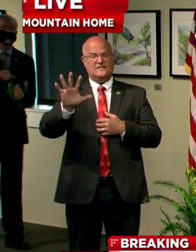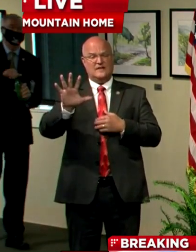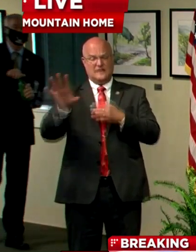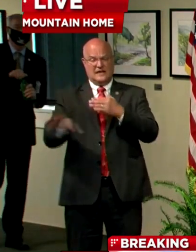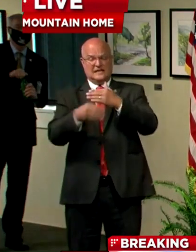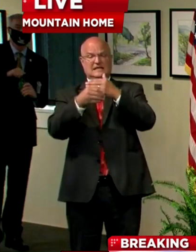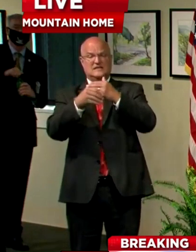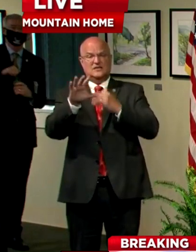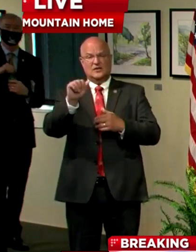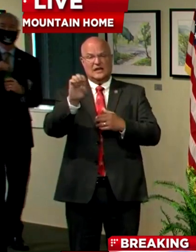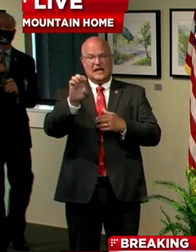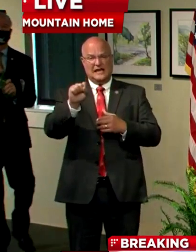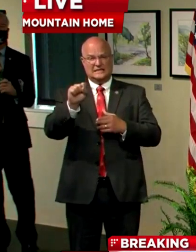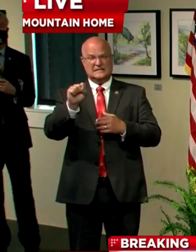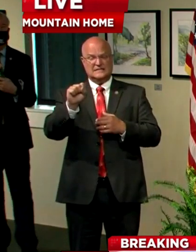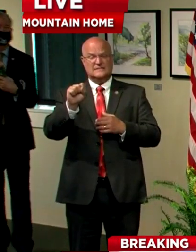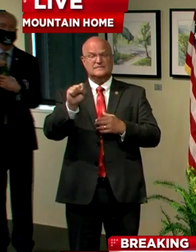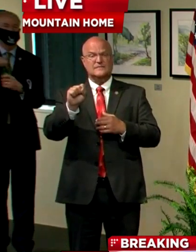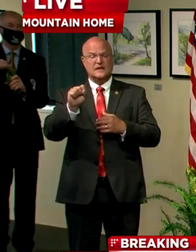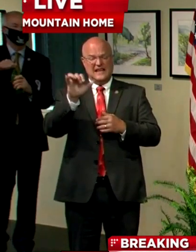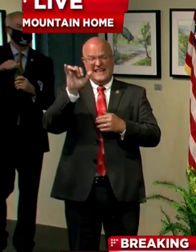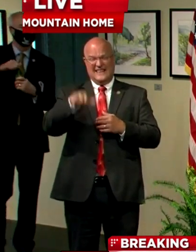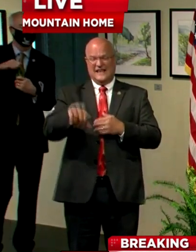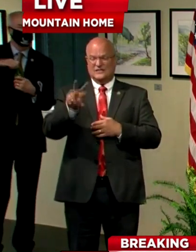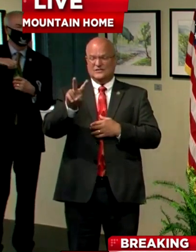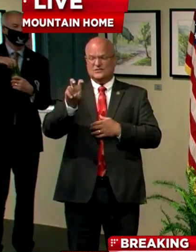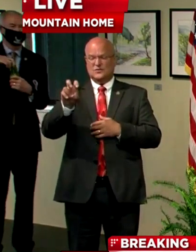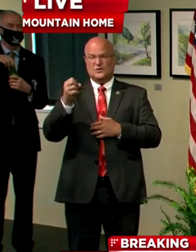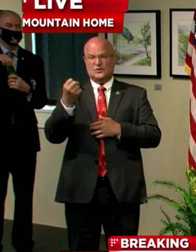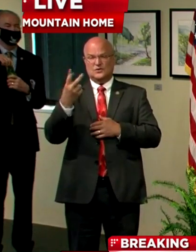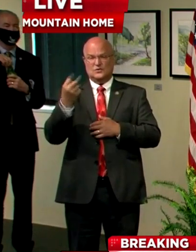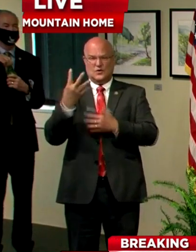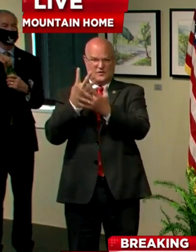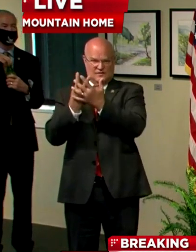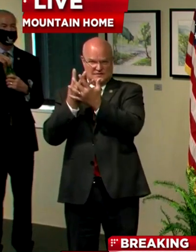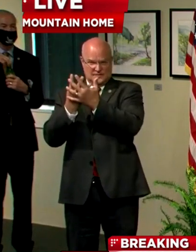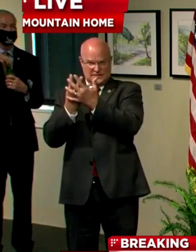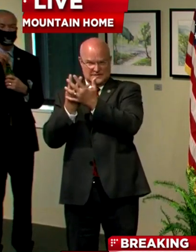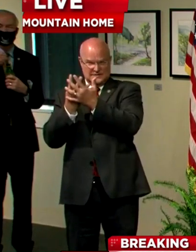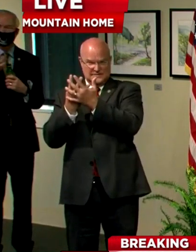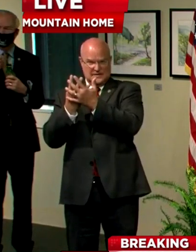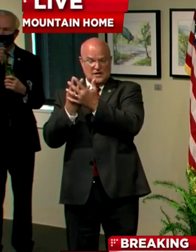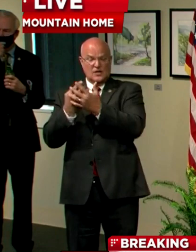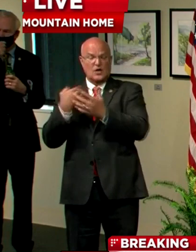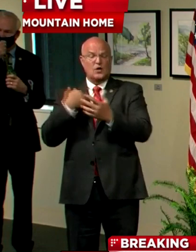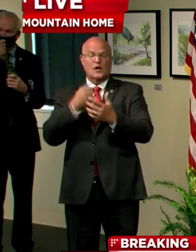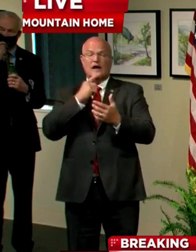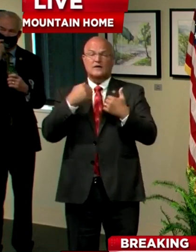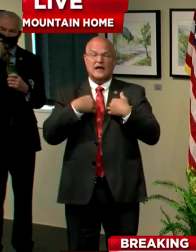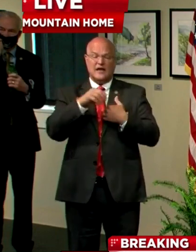AS THE GOVERNOR'S MANSION, WE HAVE HAD 595 ADDITIONAL CASES